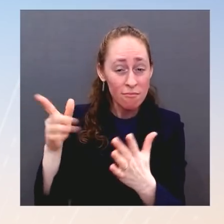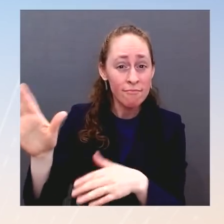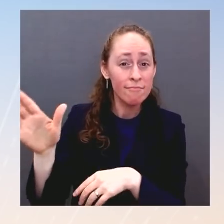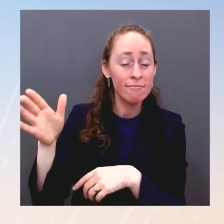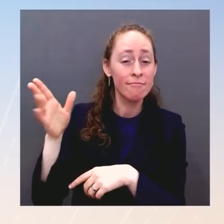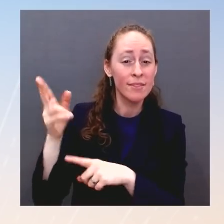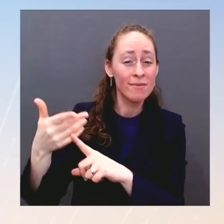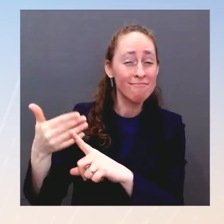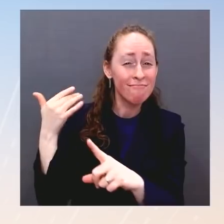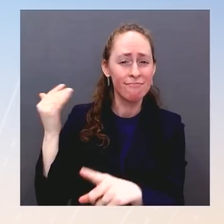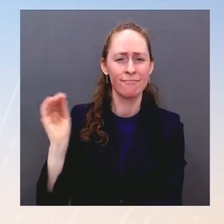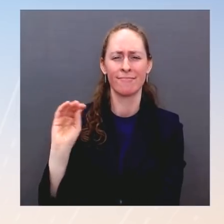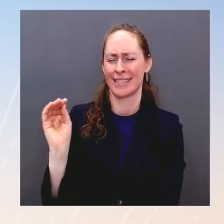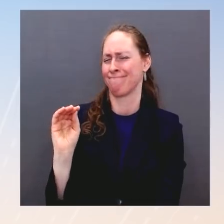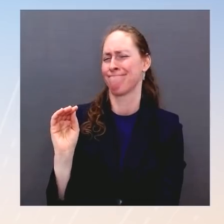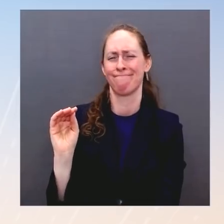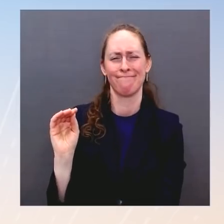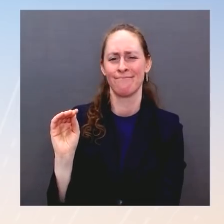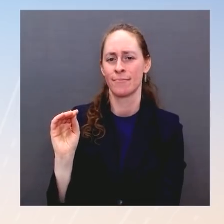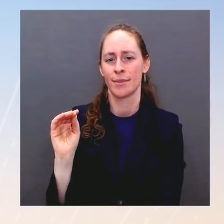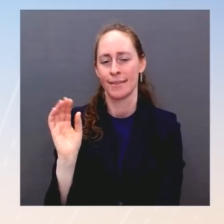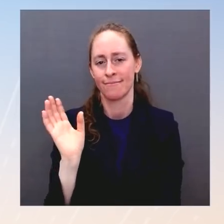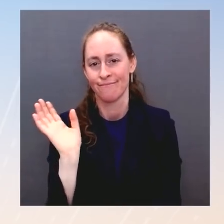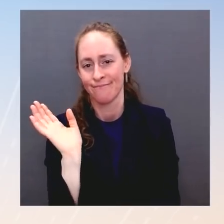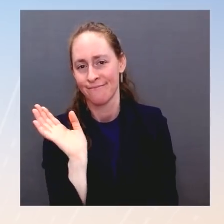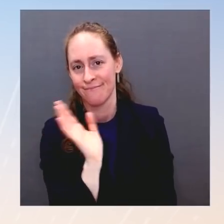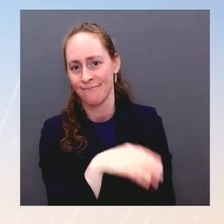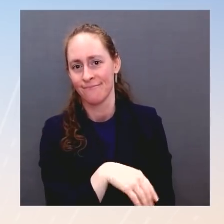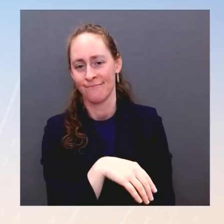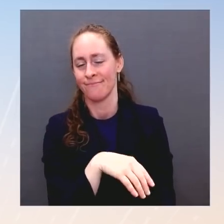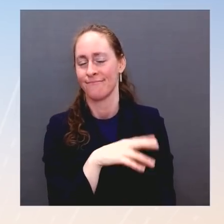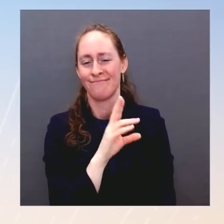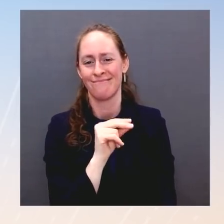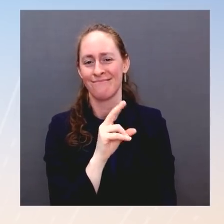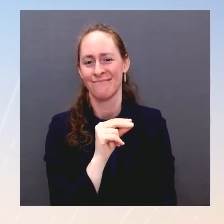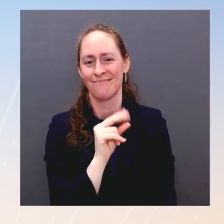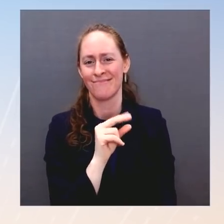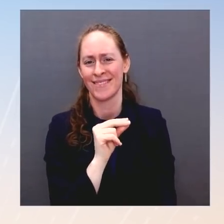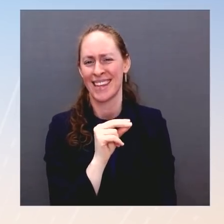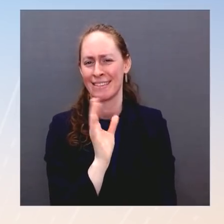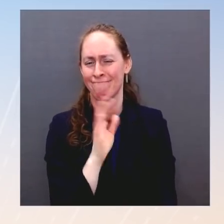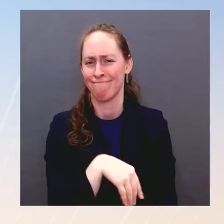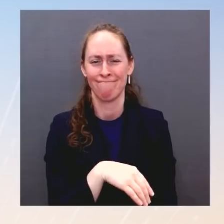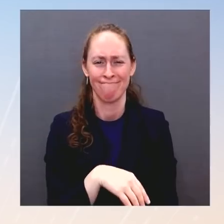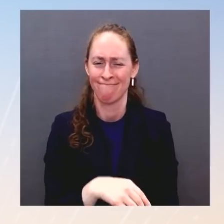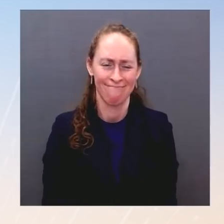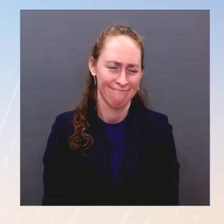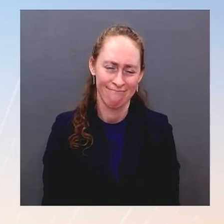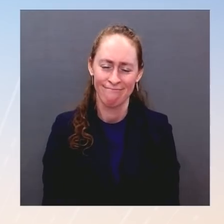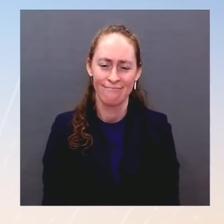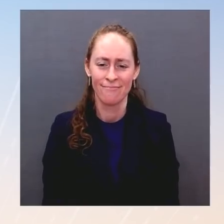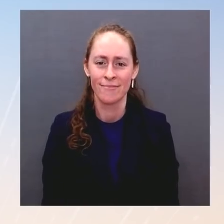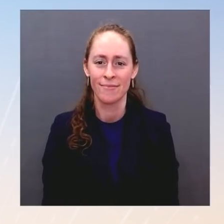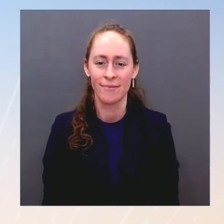you know, there may be other reasons for that. The Press: Thank you. >> Ms. Psaki: Go ahead. The Press: Thanks. Does the U.S. -- do you have any update on the hostages